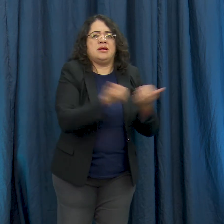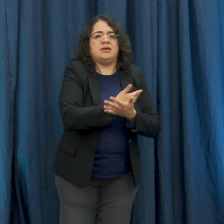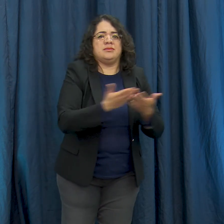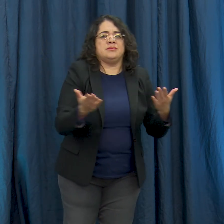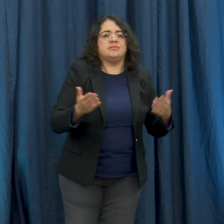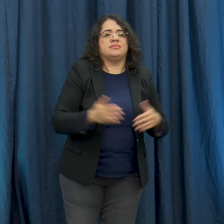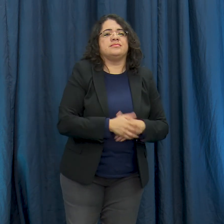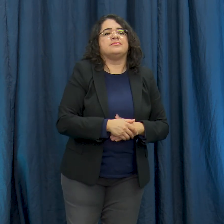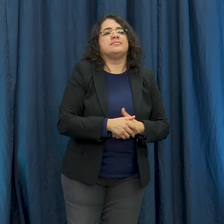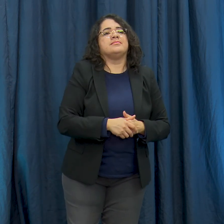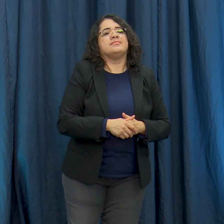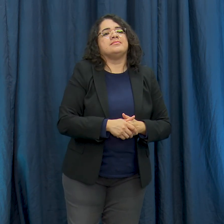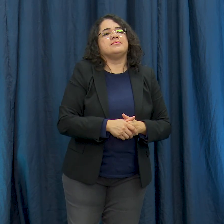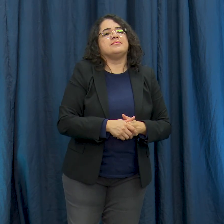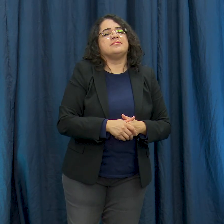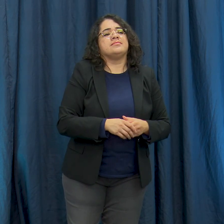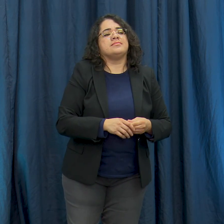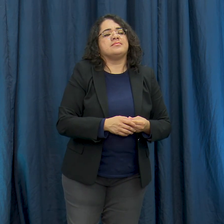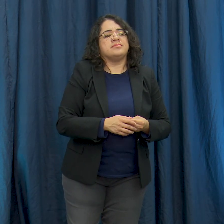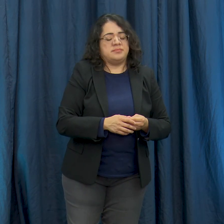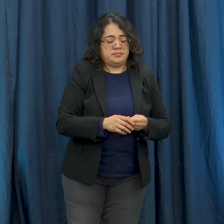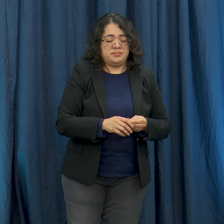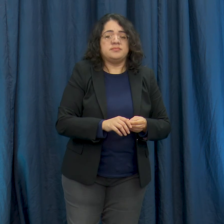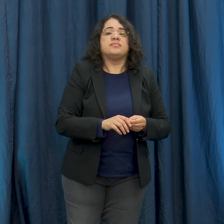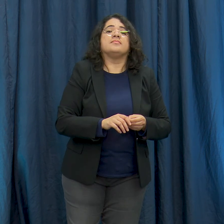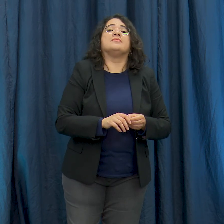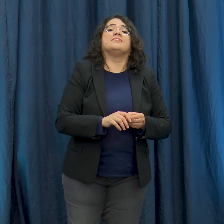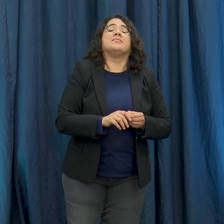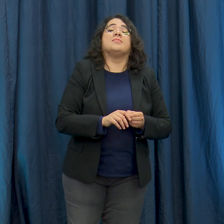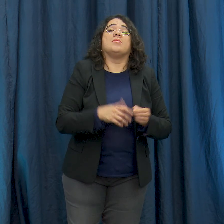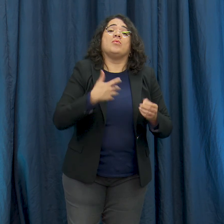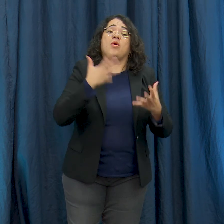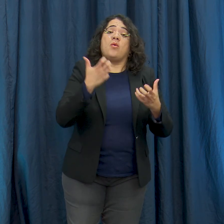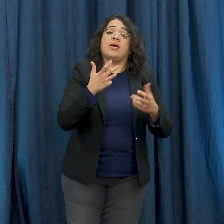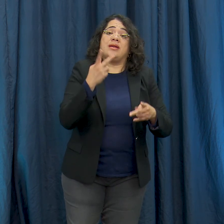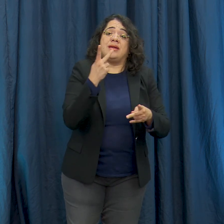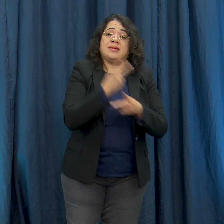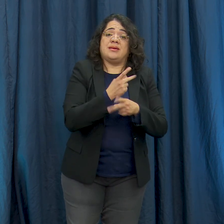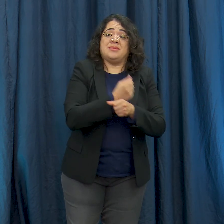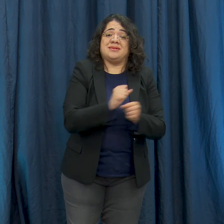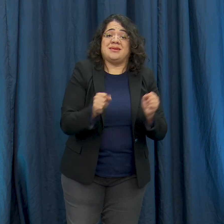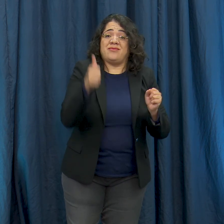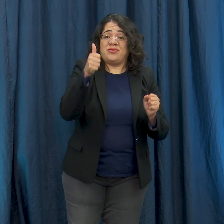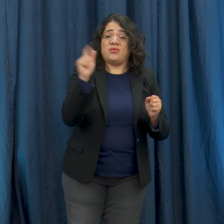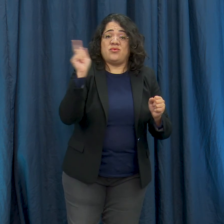corridos estar seguros y que d'arnot's en casa por favor ya